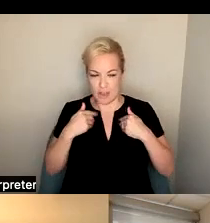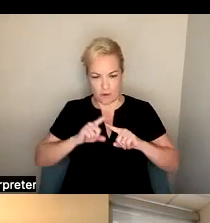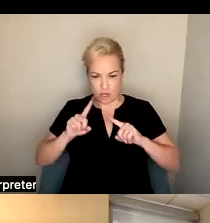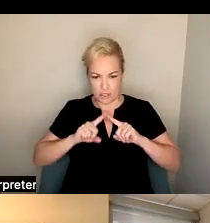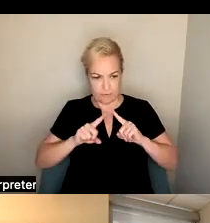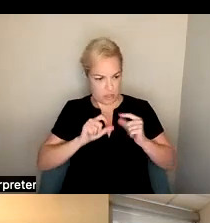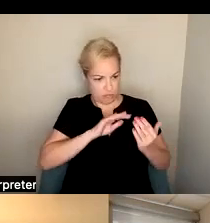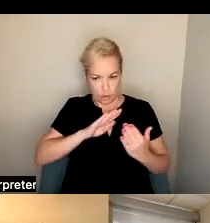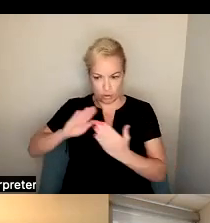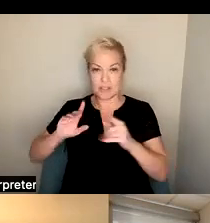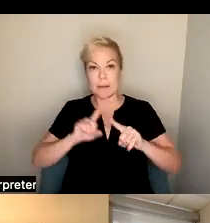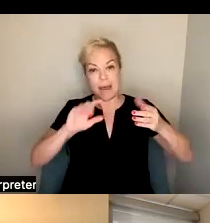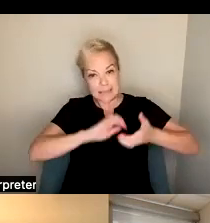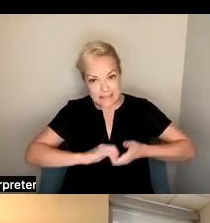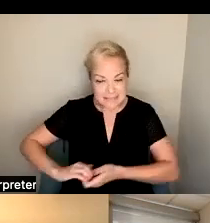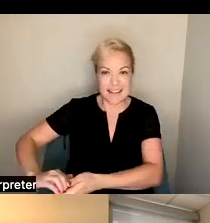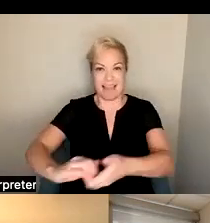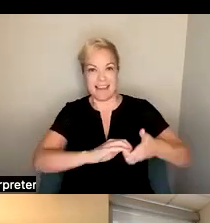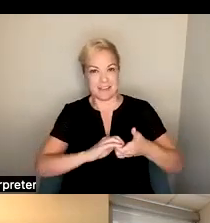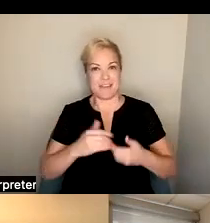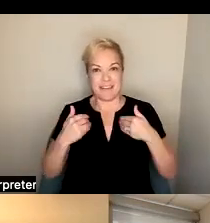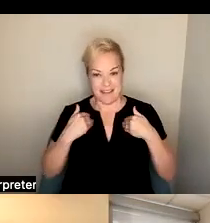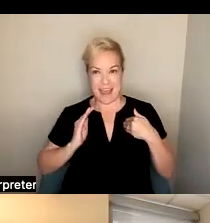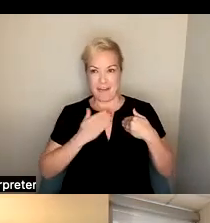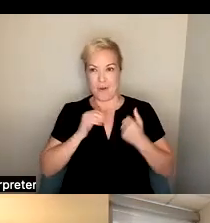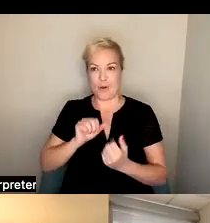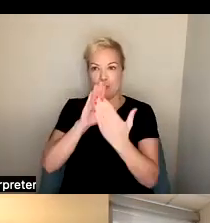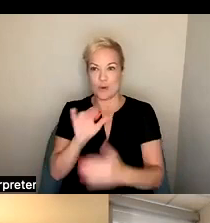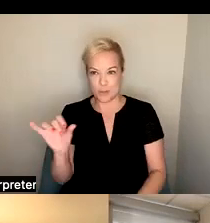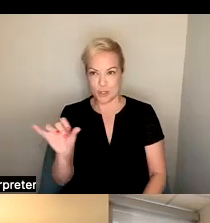one of the biggest things I try often to teach my students in, in discussions like this is that